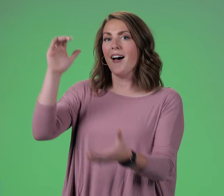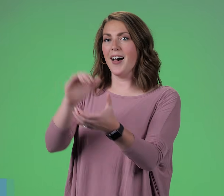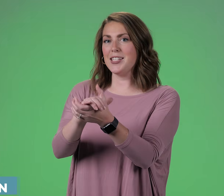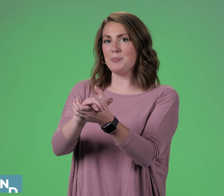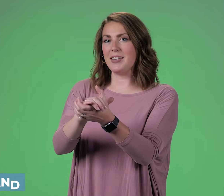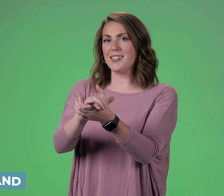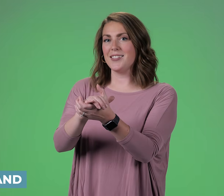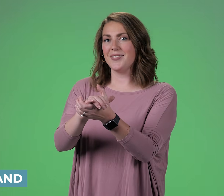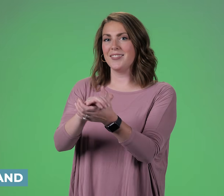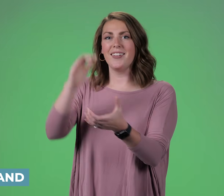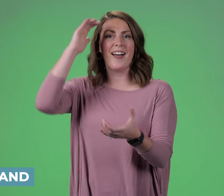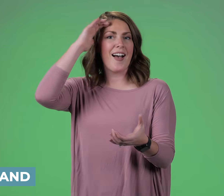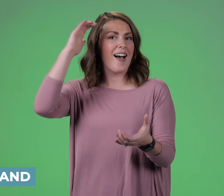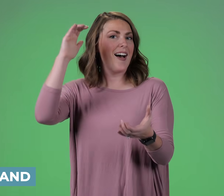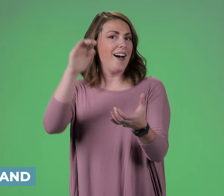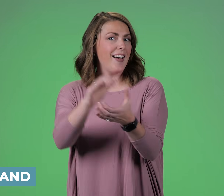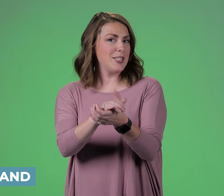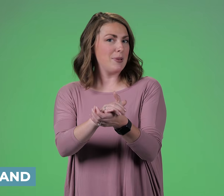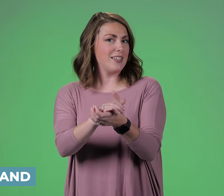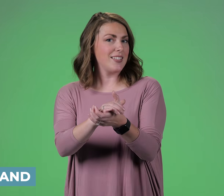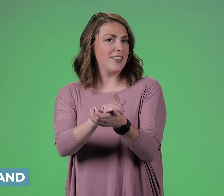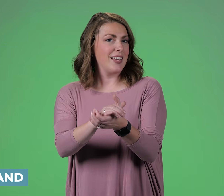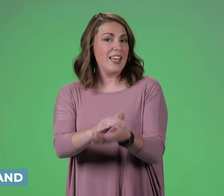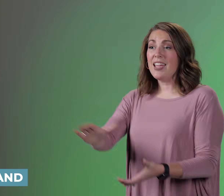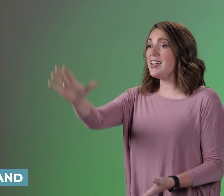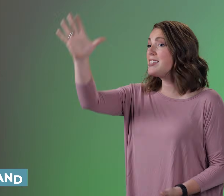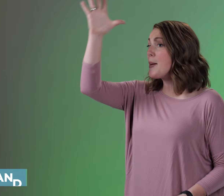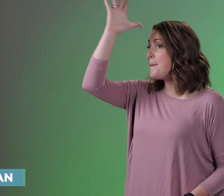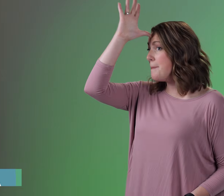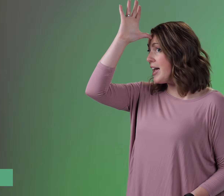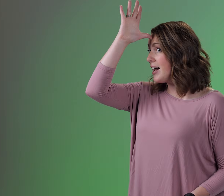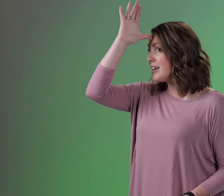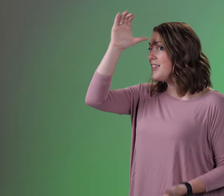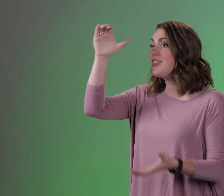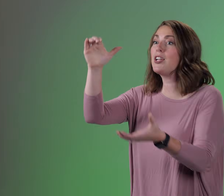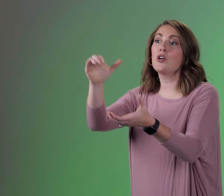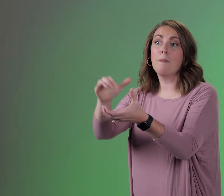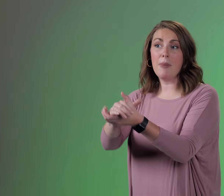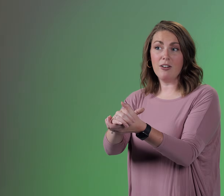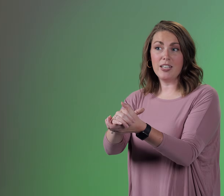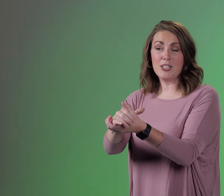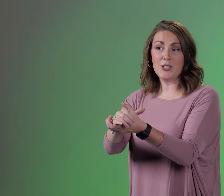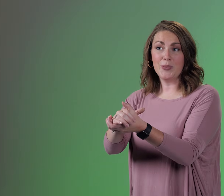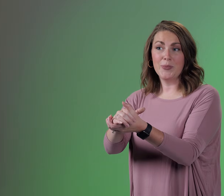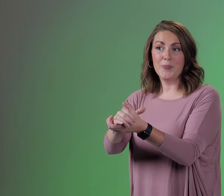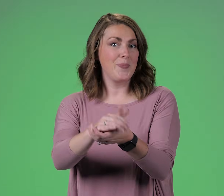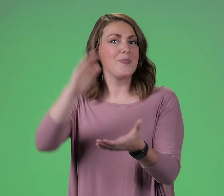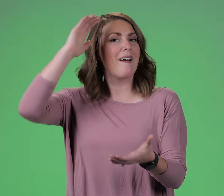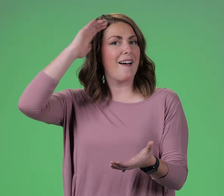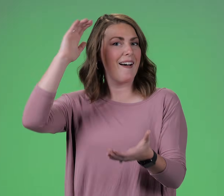Husband. It's the man that you're married to.